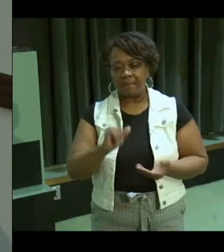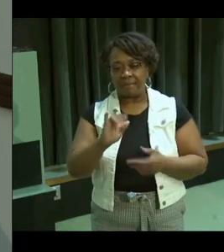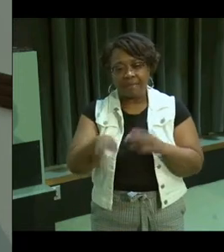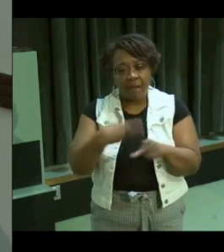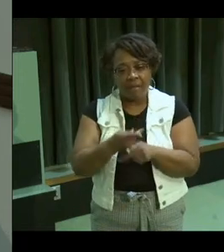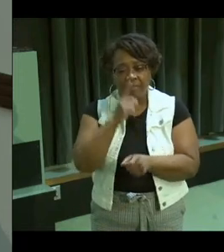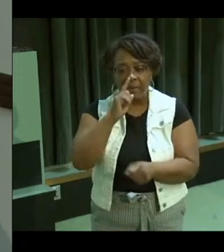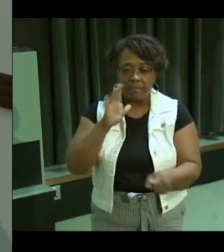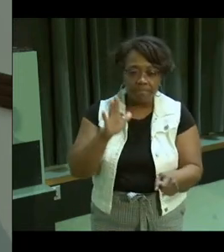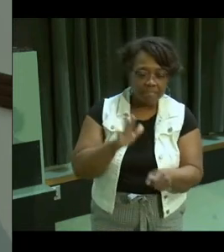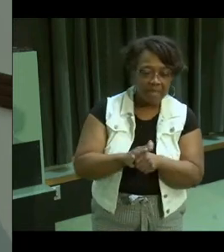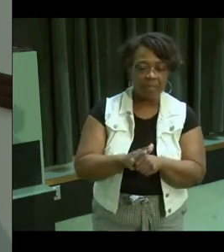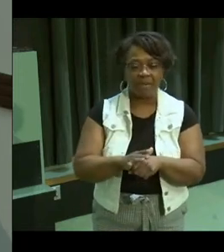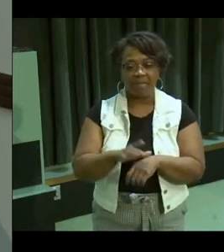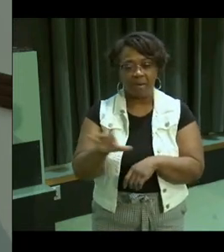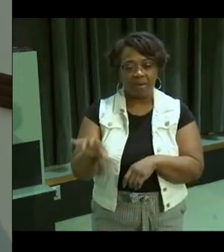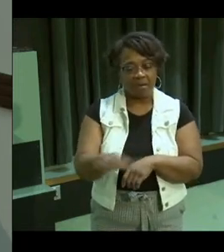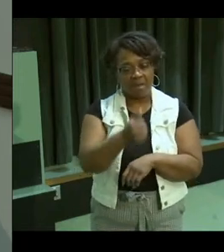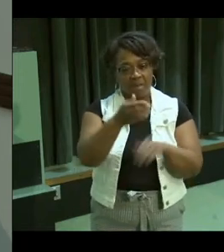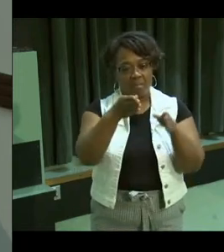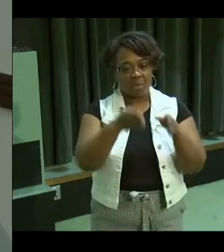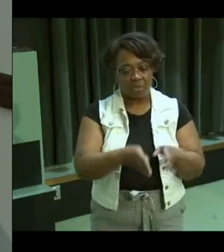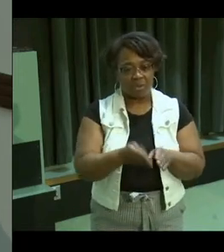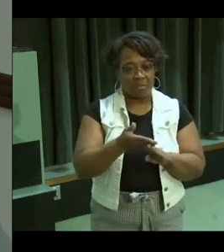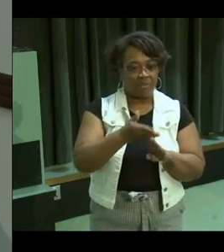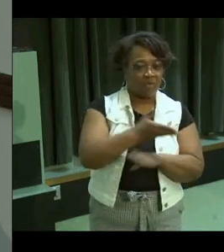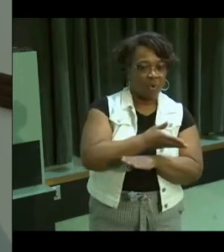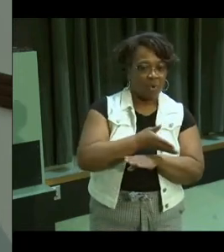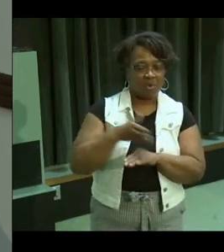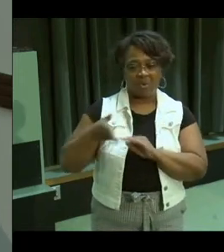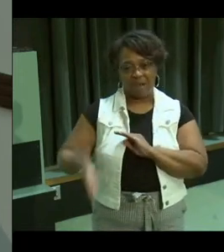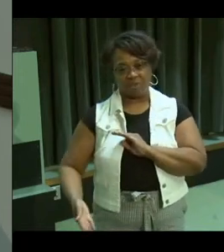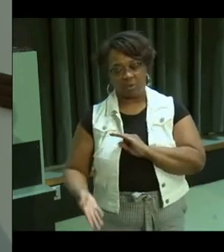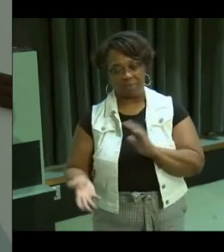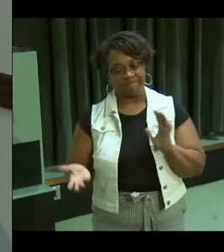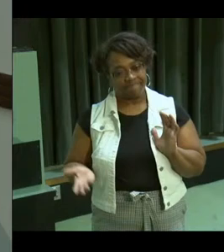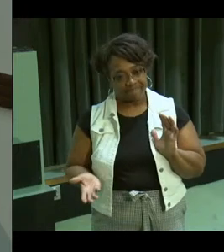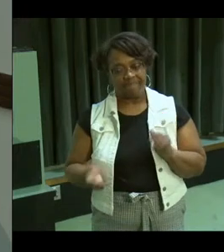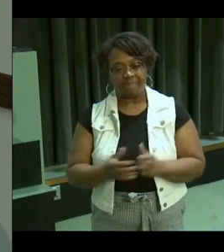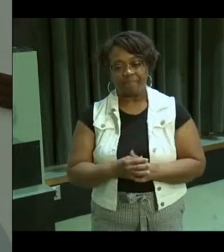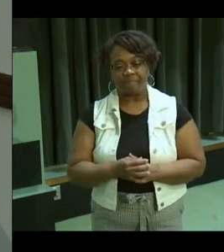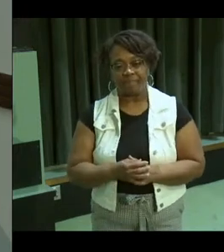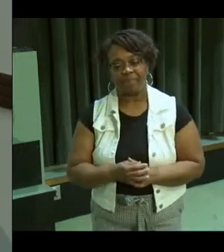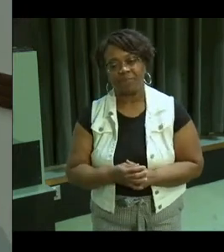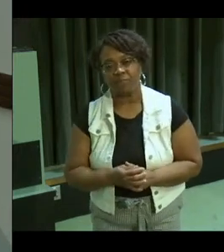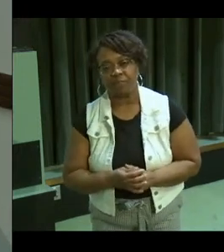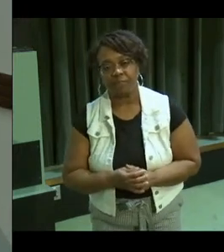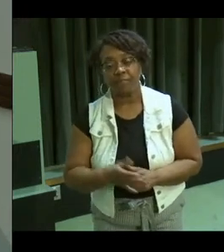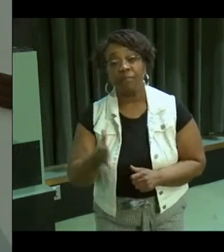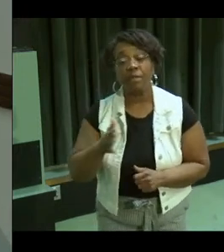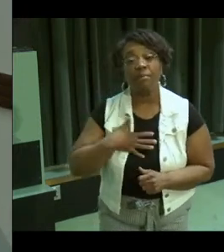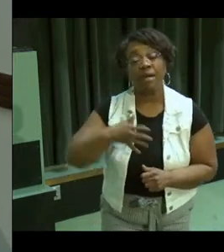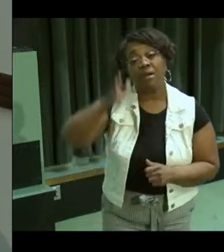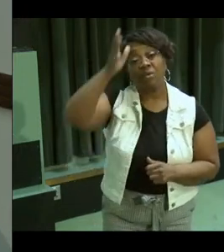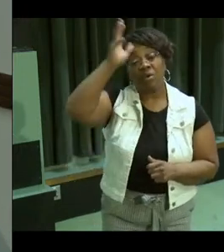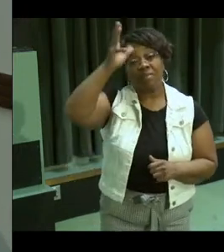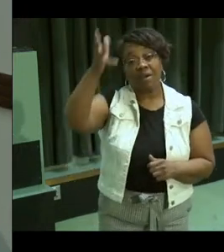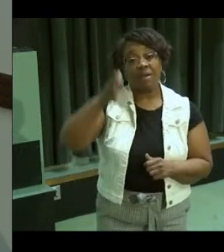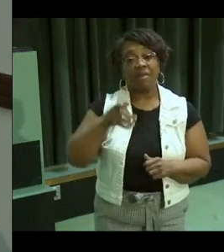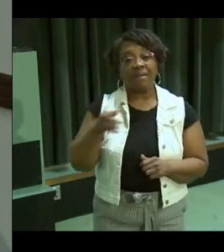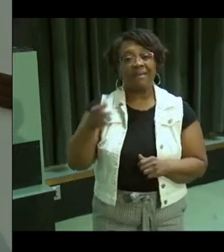commitment and dedication. Any